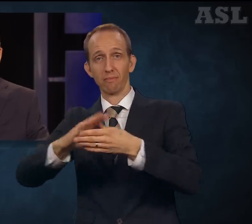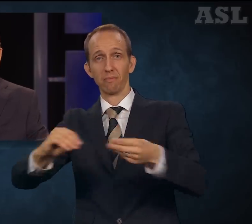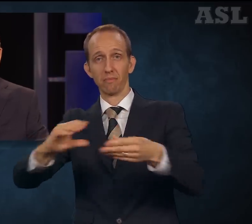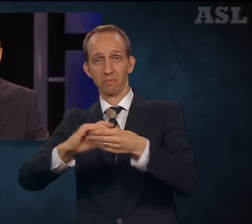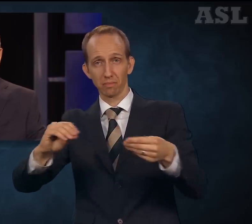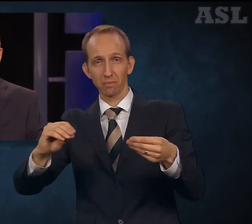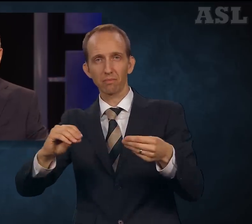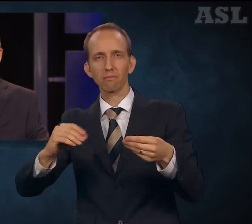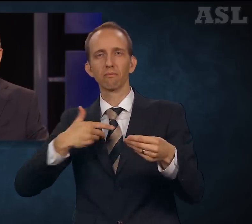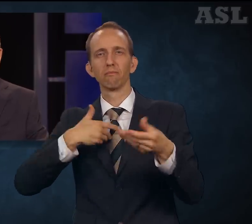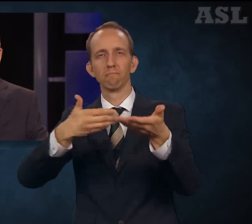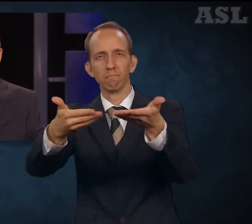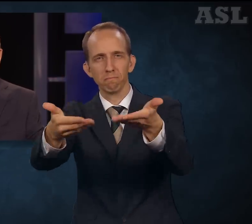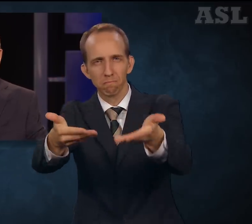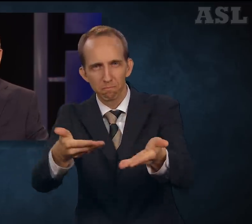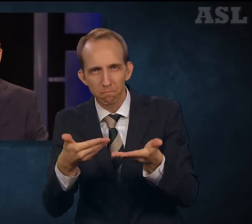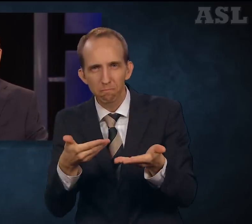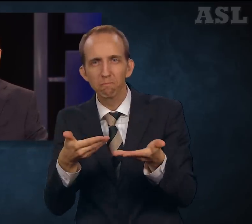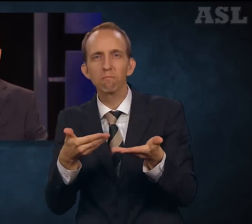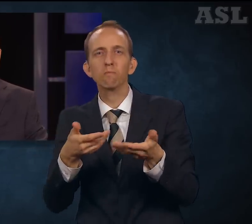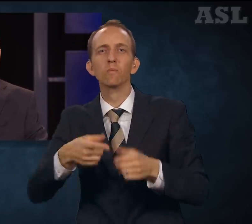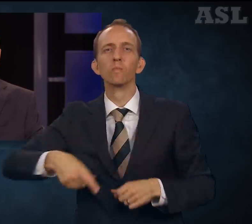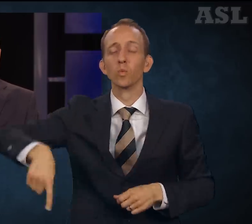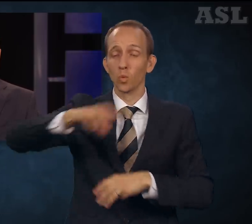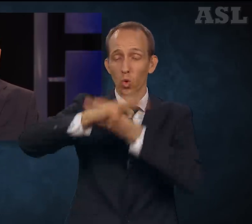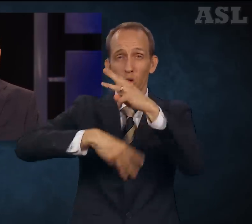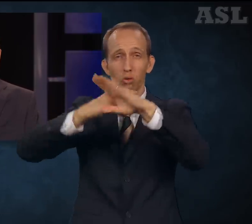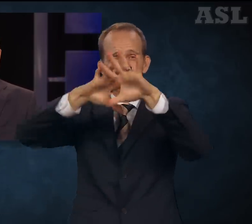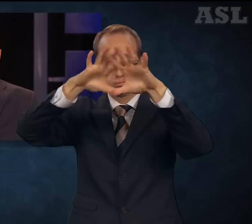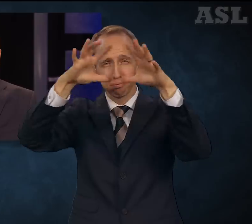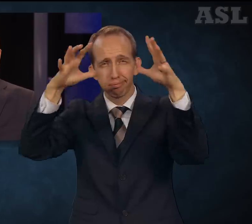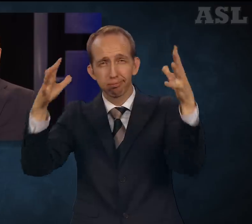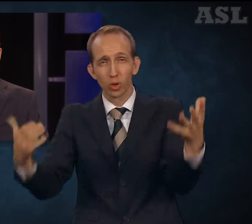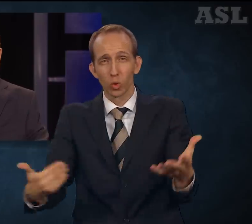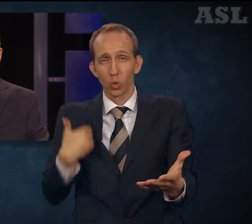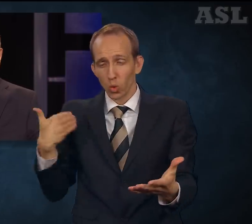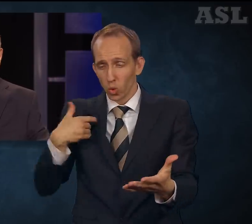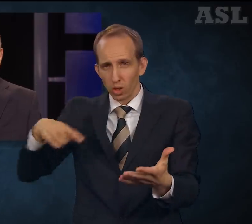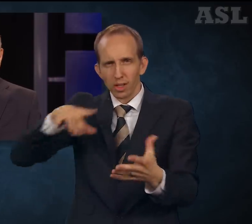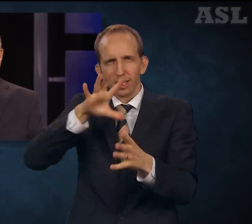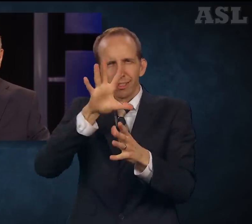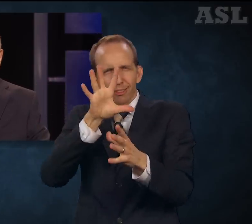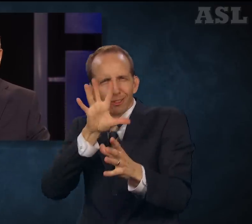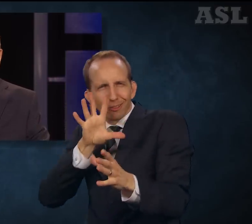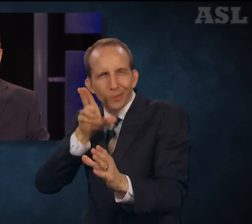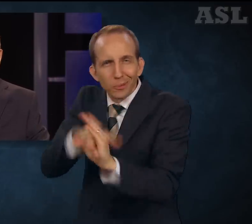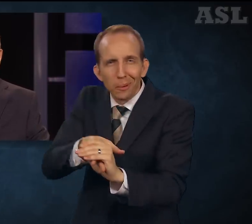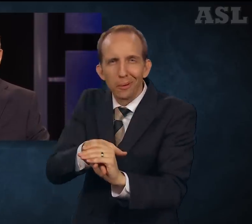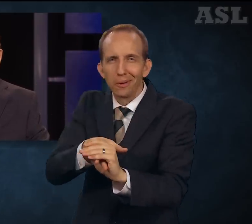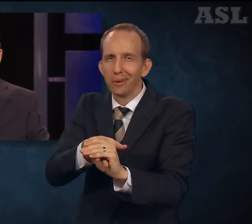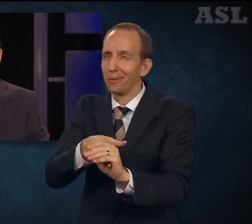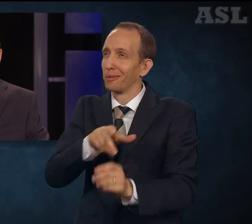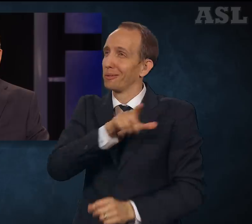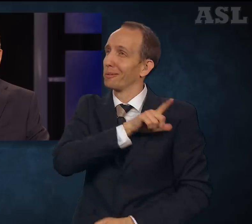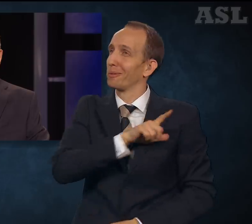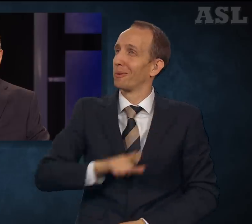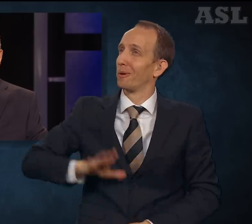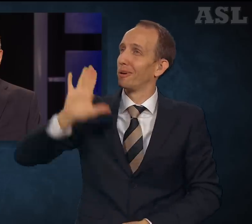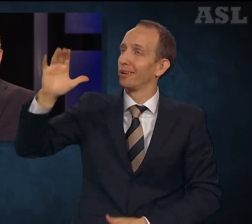AS I CONCLUDE, I INVITE YOU TO STAND WITH THE YOUTH FROM